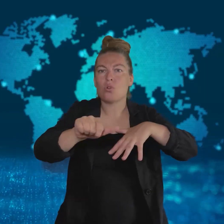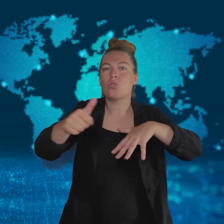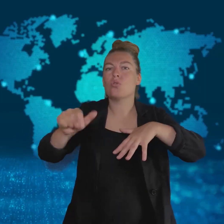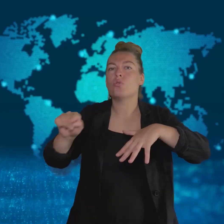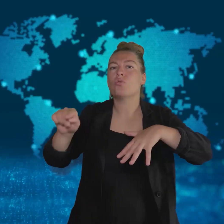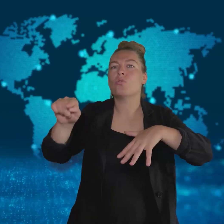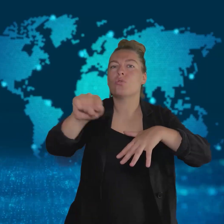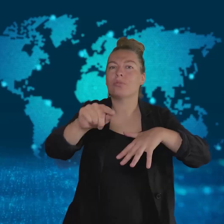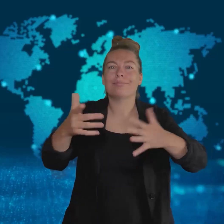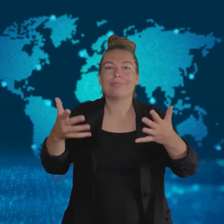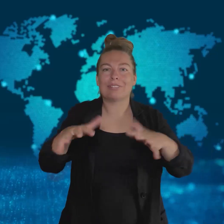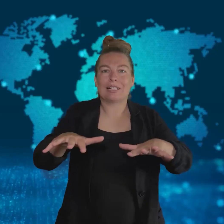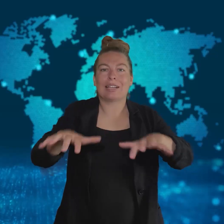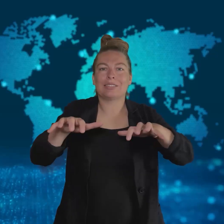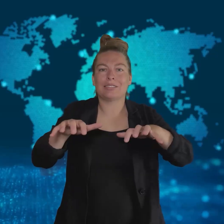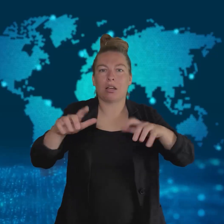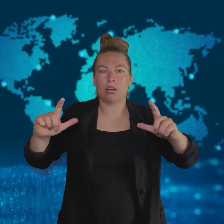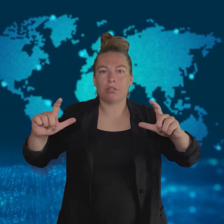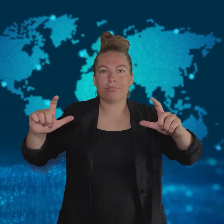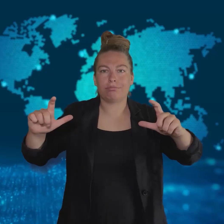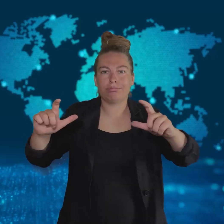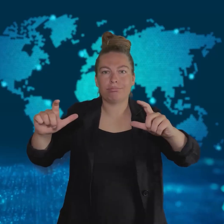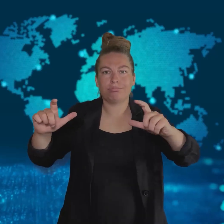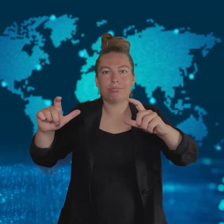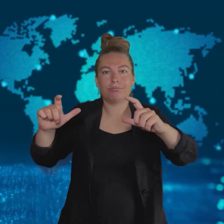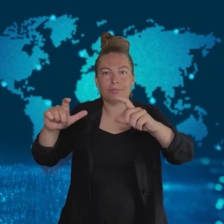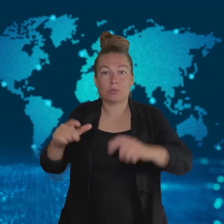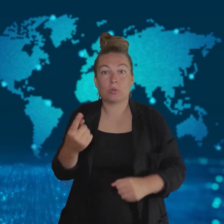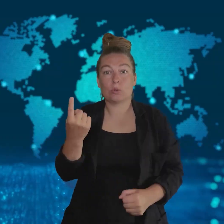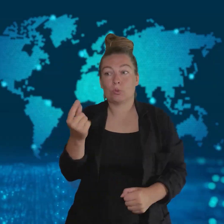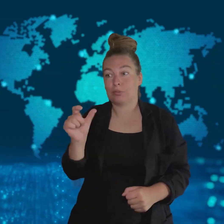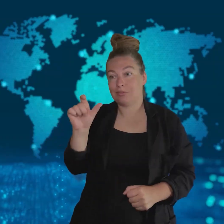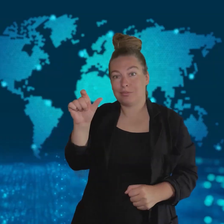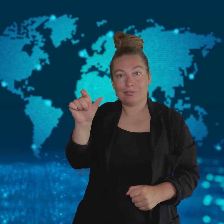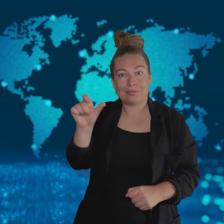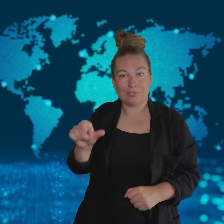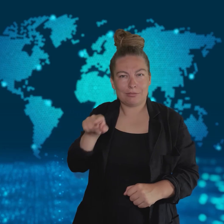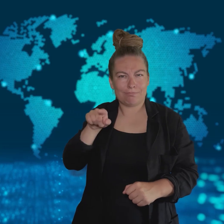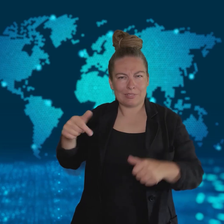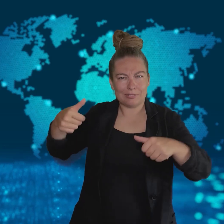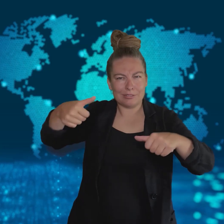But had seen frequent rockfalls from the mountain.